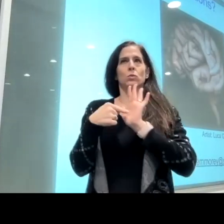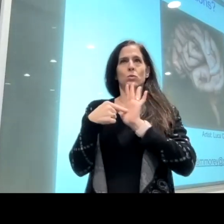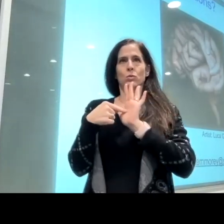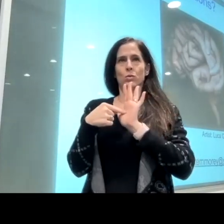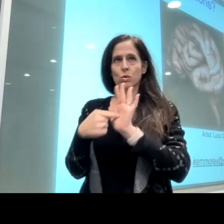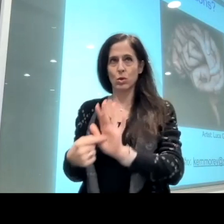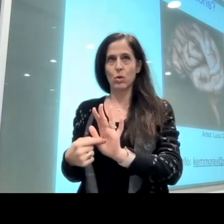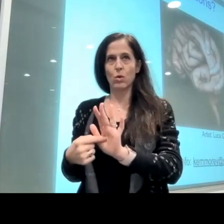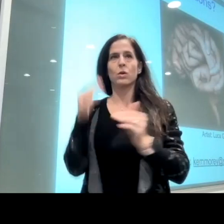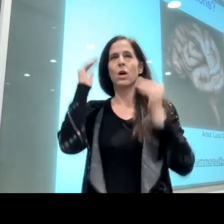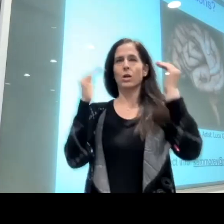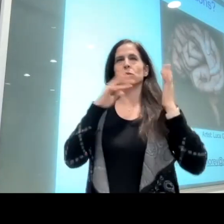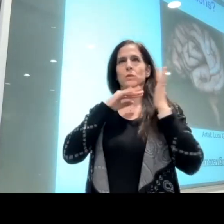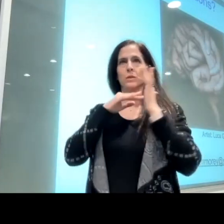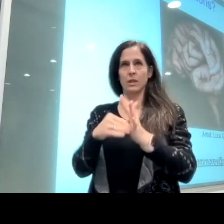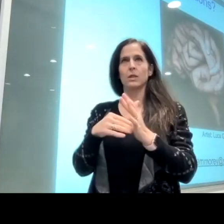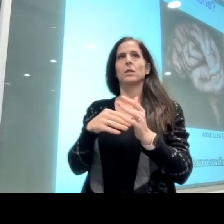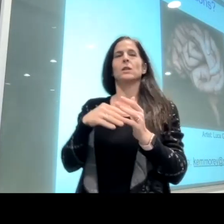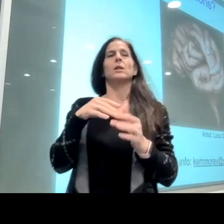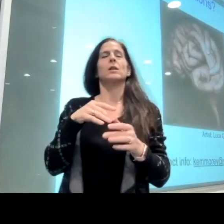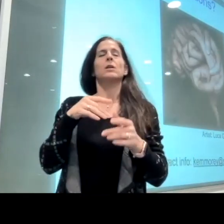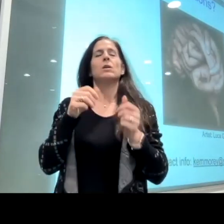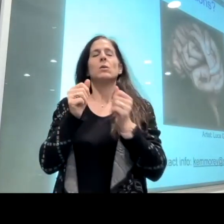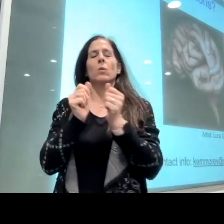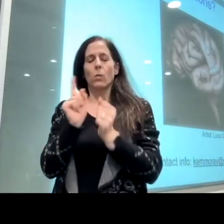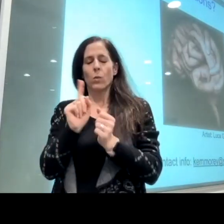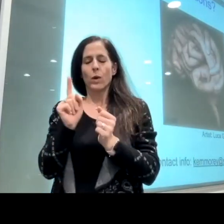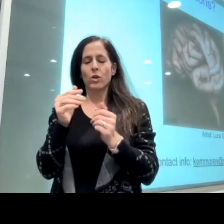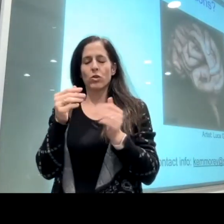Good participants do two tasks. What aological pass